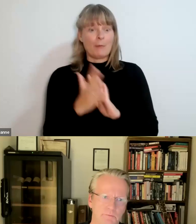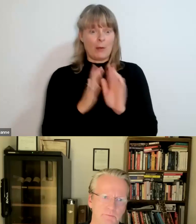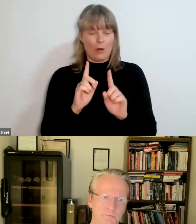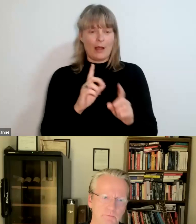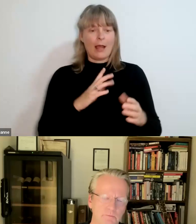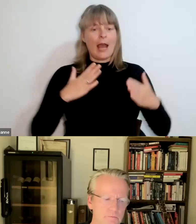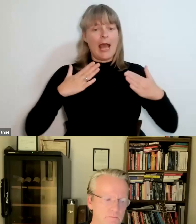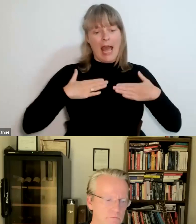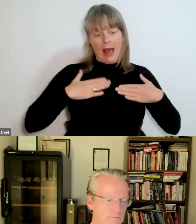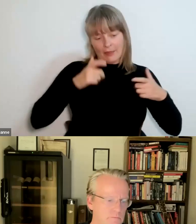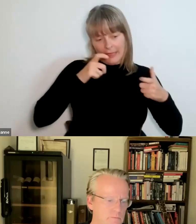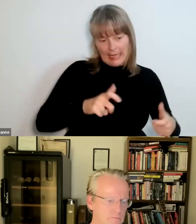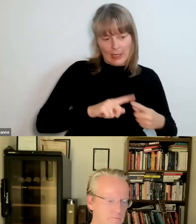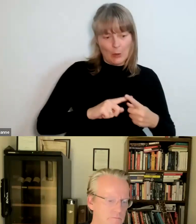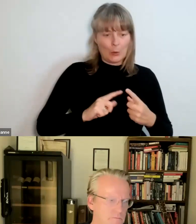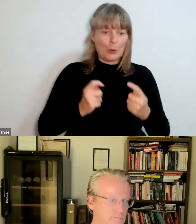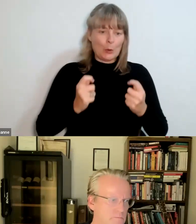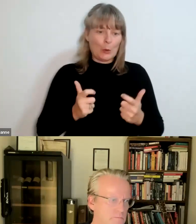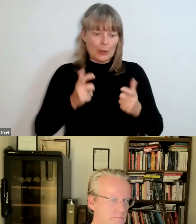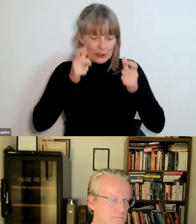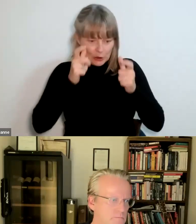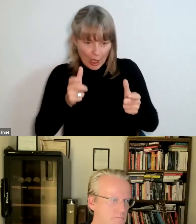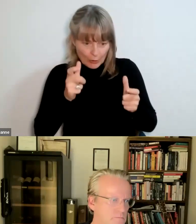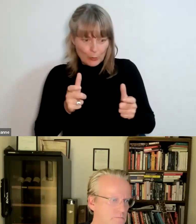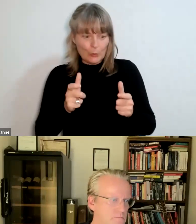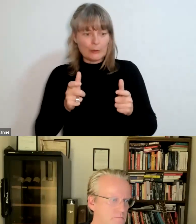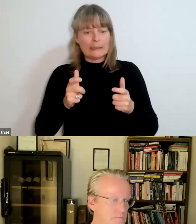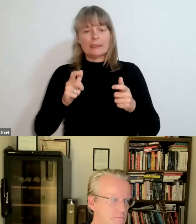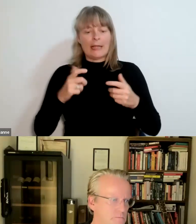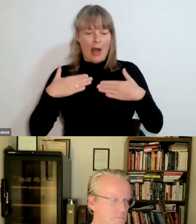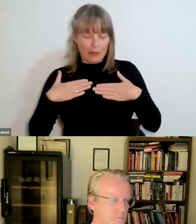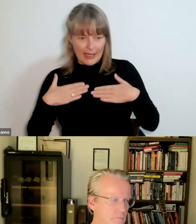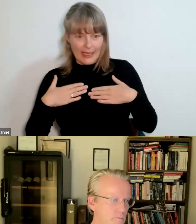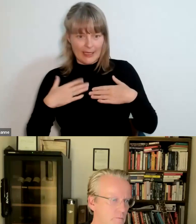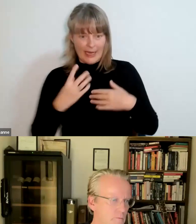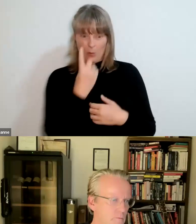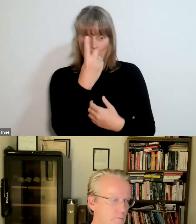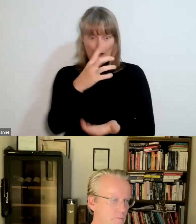approach, as much as you can in the system, where you have